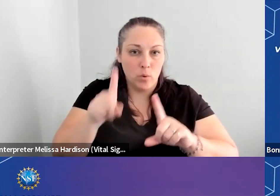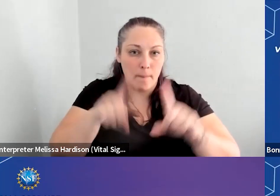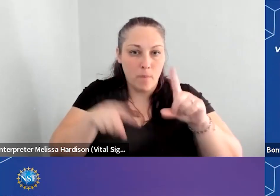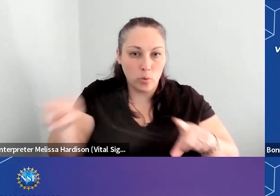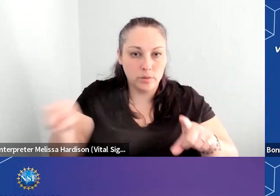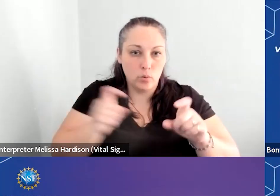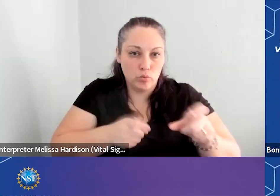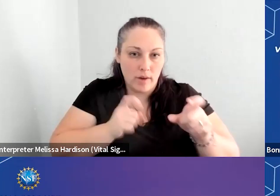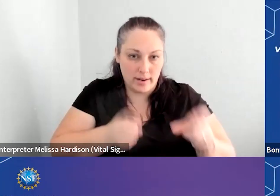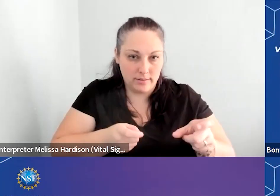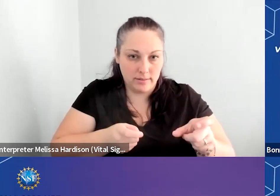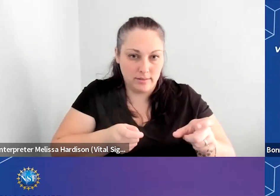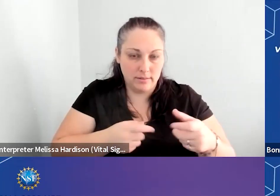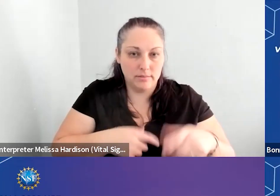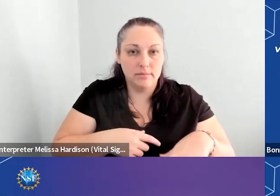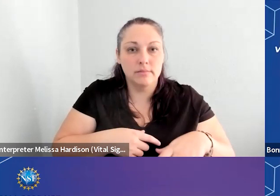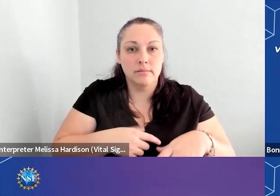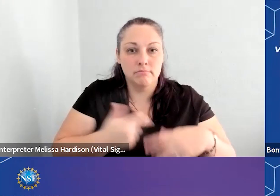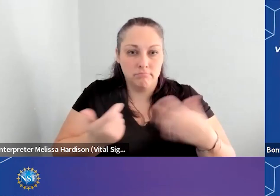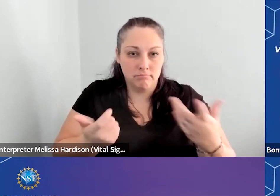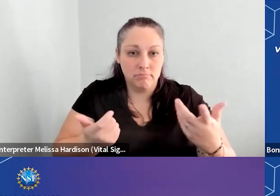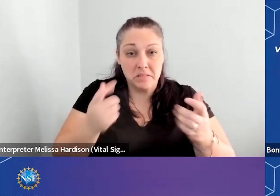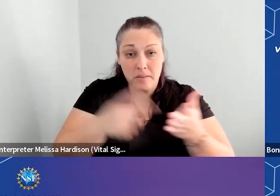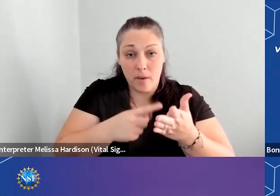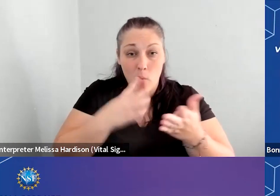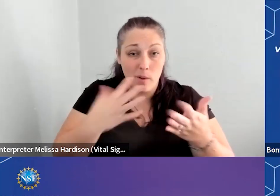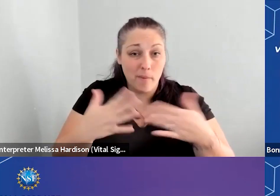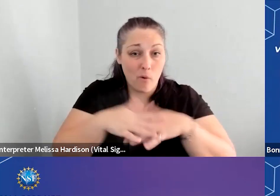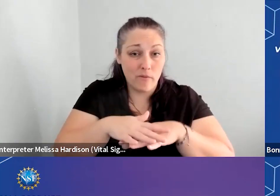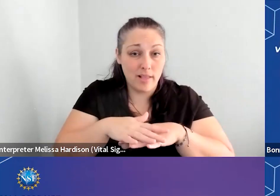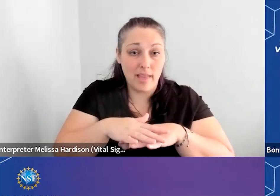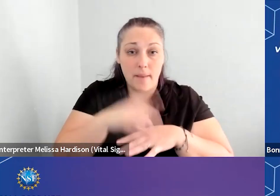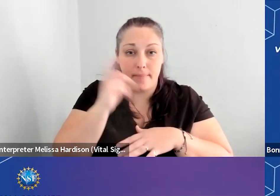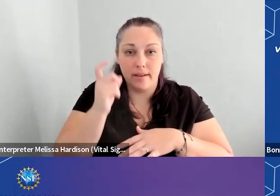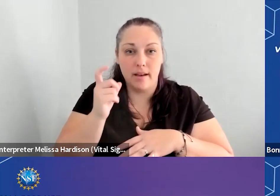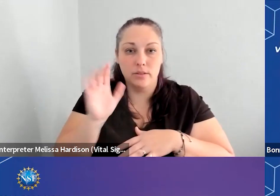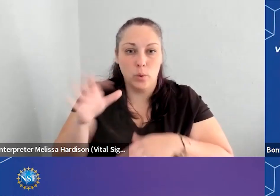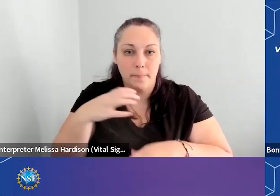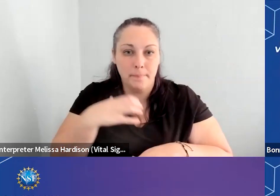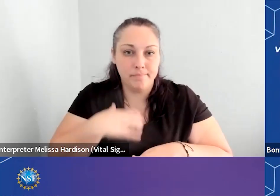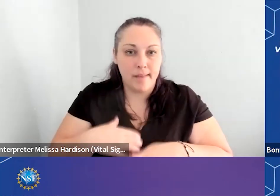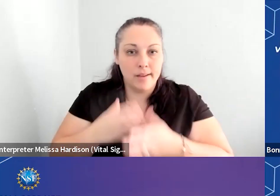And that there probably will be some overlap, right? Because there's overlap in the passion that you have, the students that you serve,